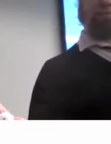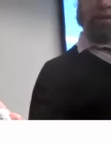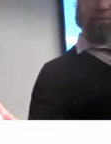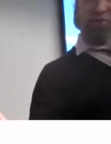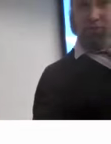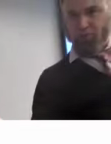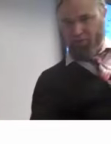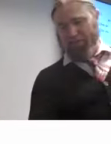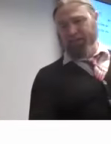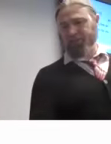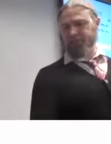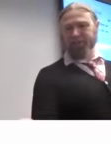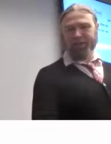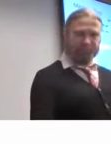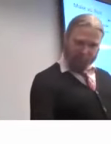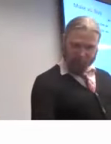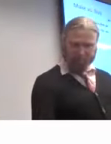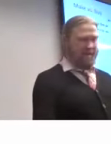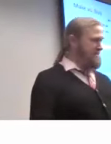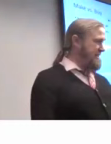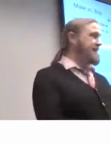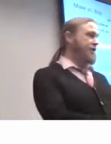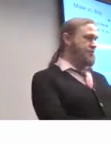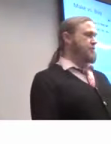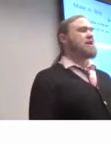But the pits are raised.